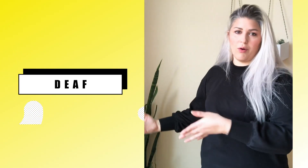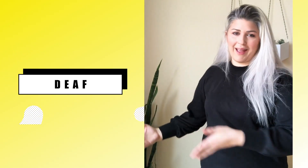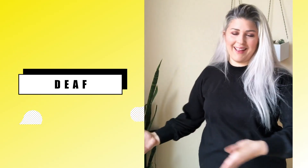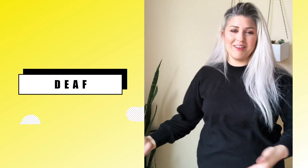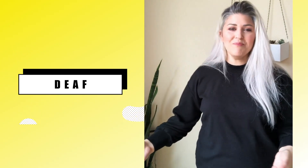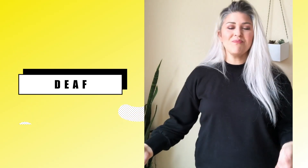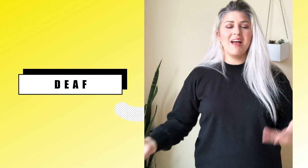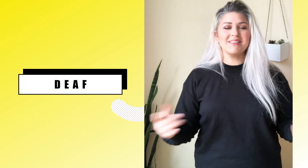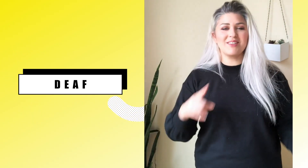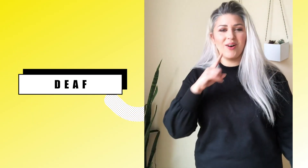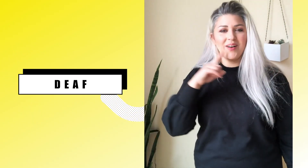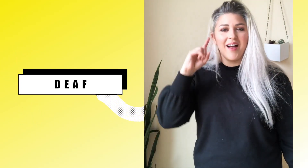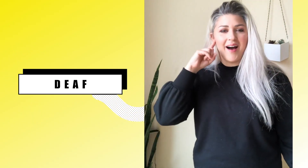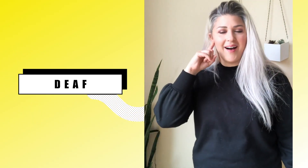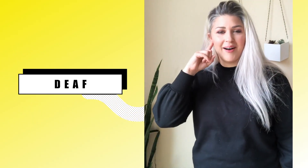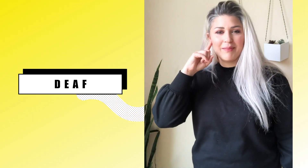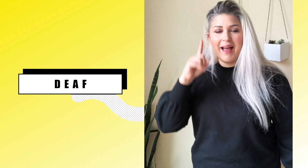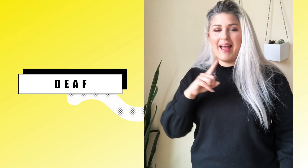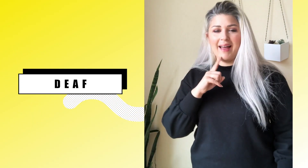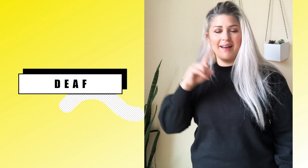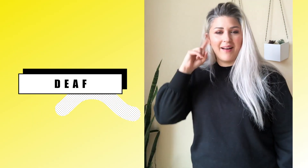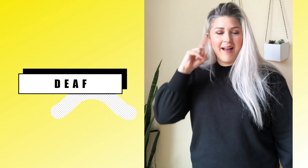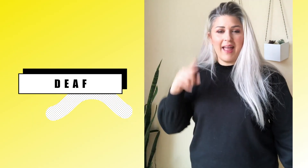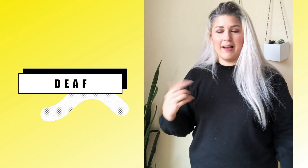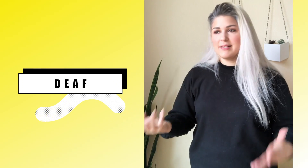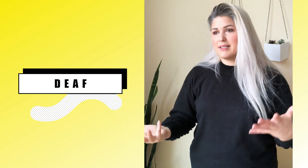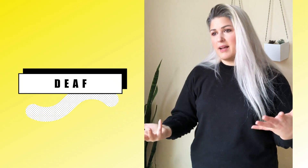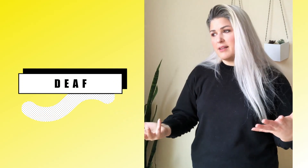Okay. So and uh,